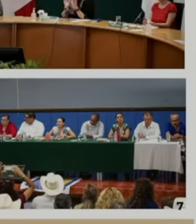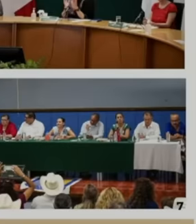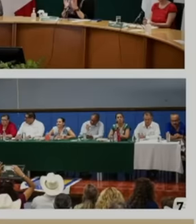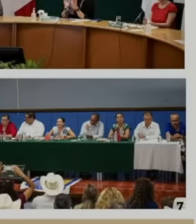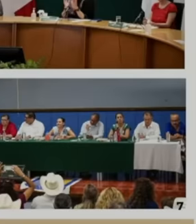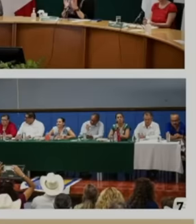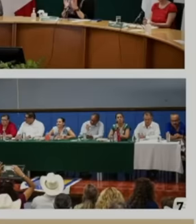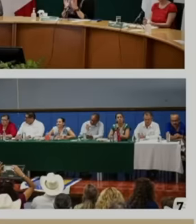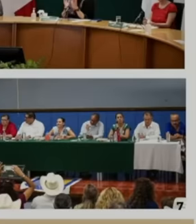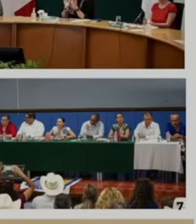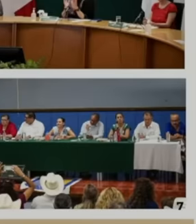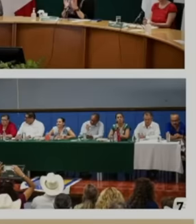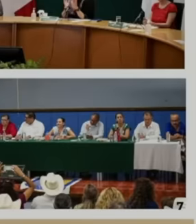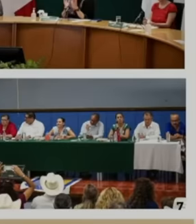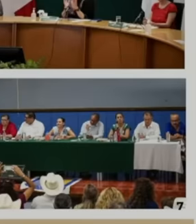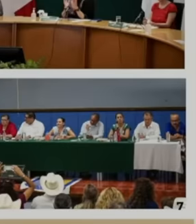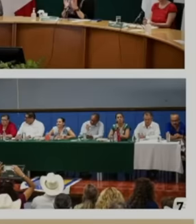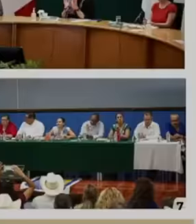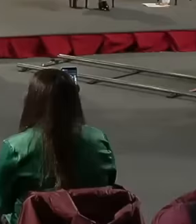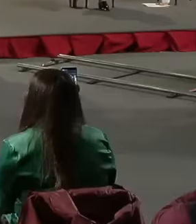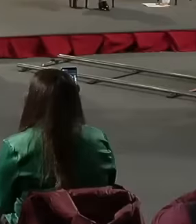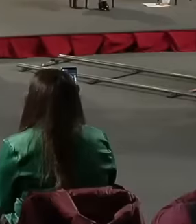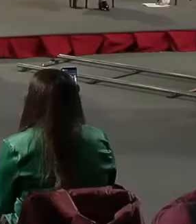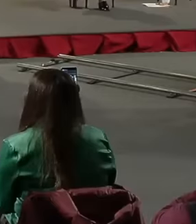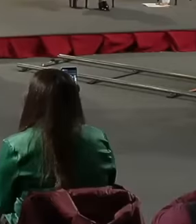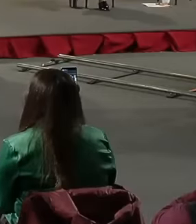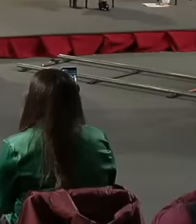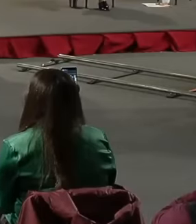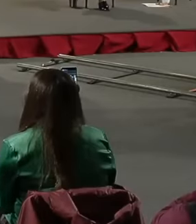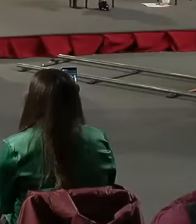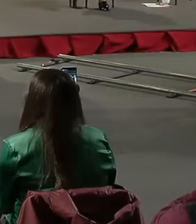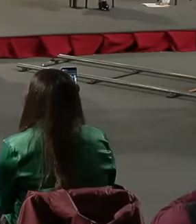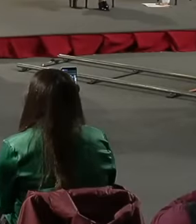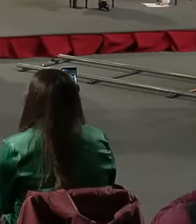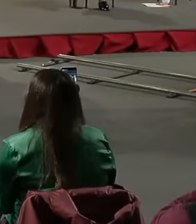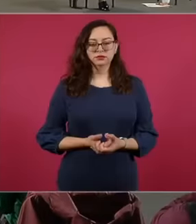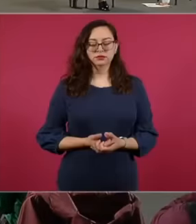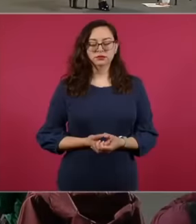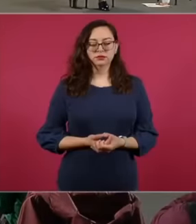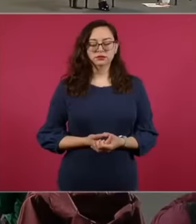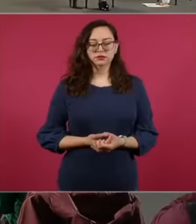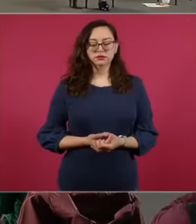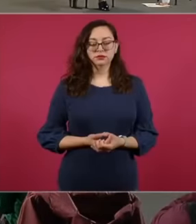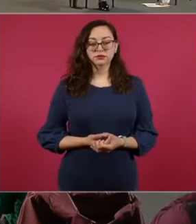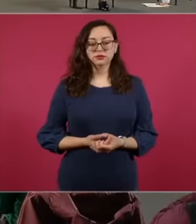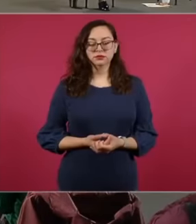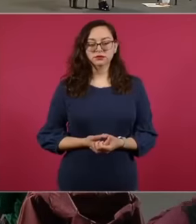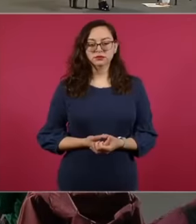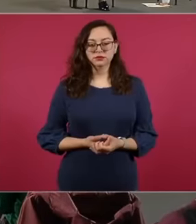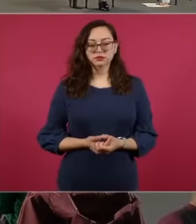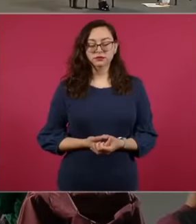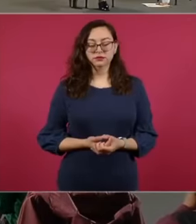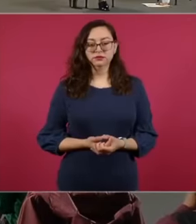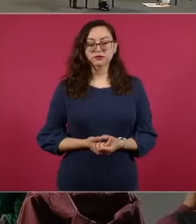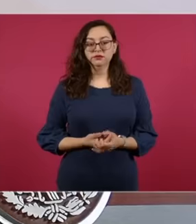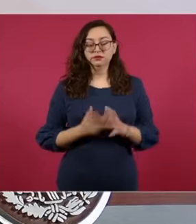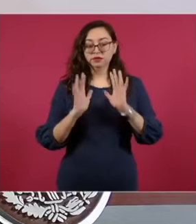Next, please, six